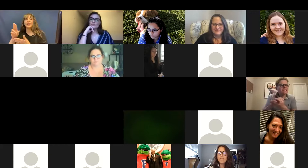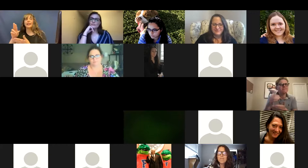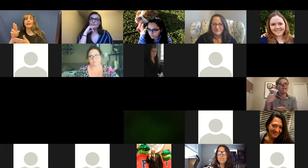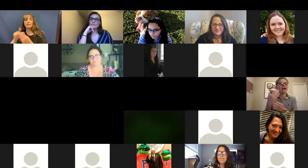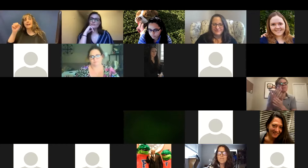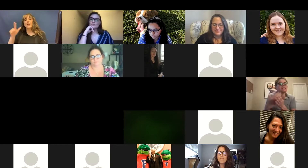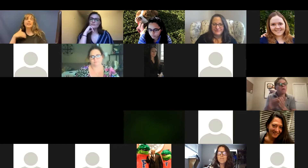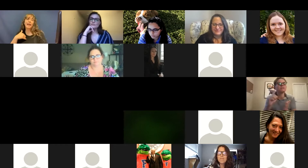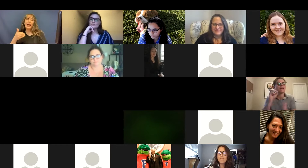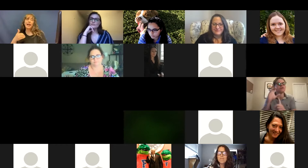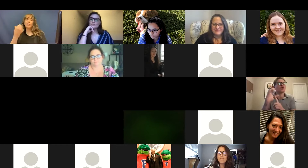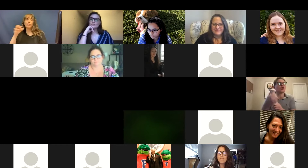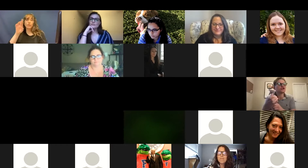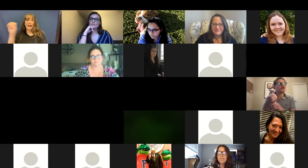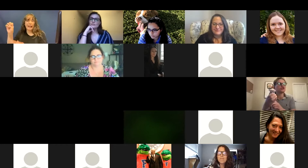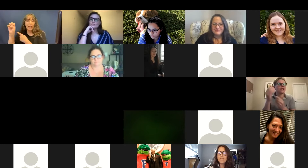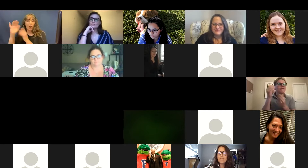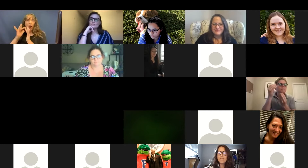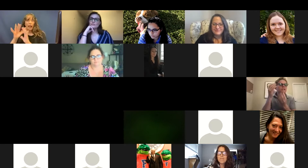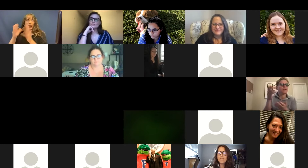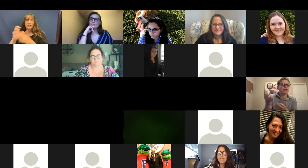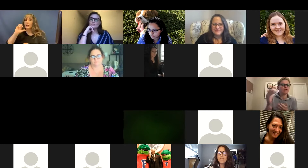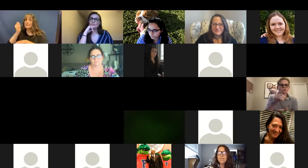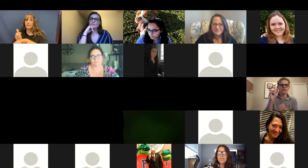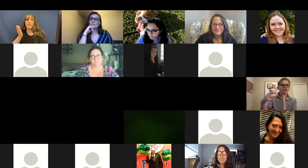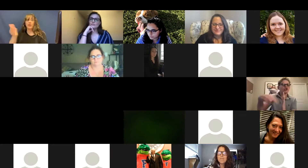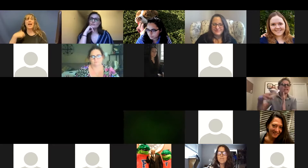classes already established there. I believe that they have some Deaf culture information